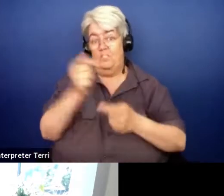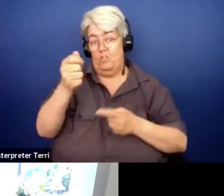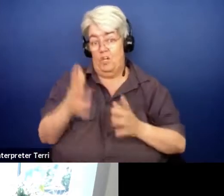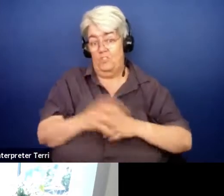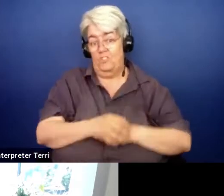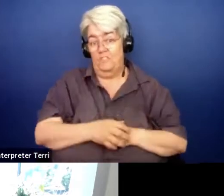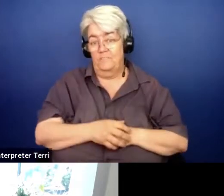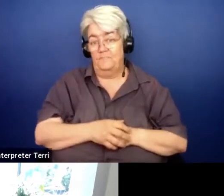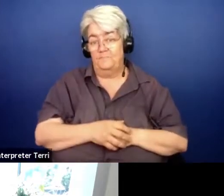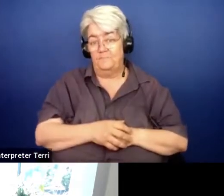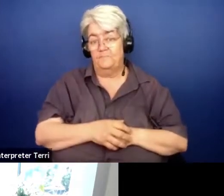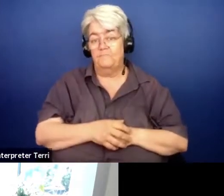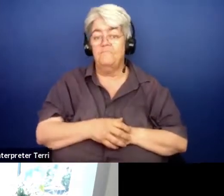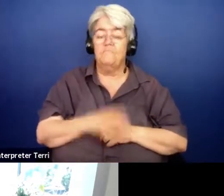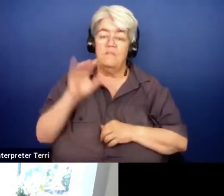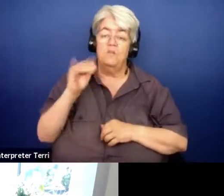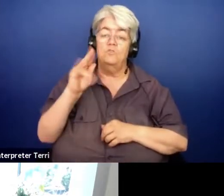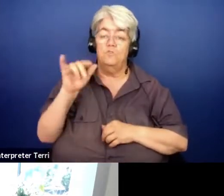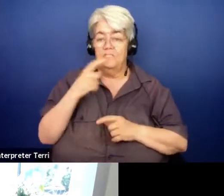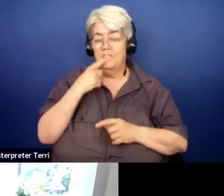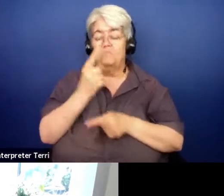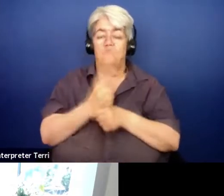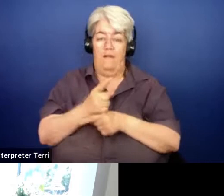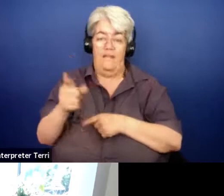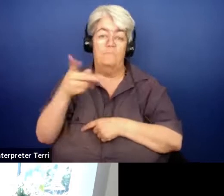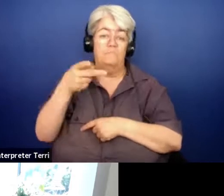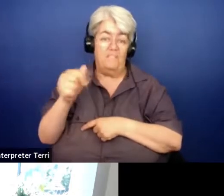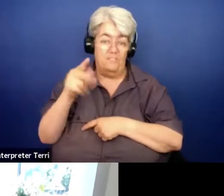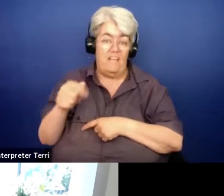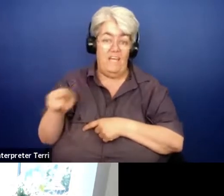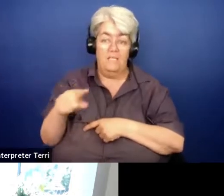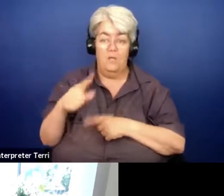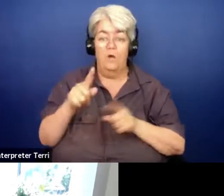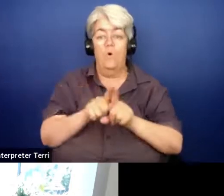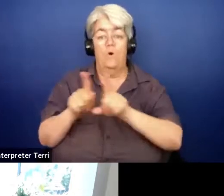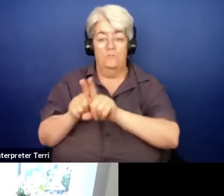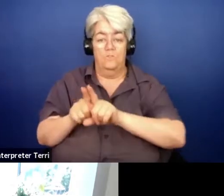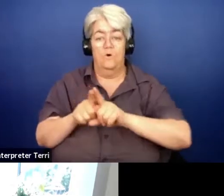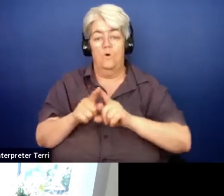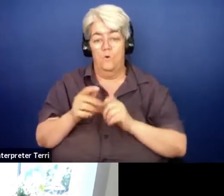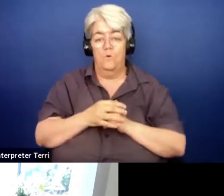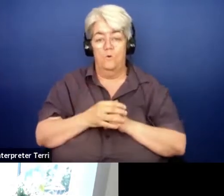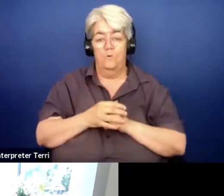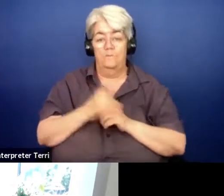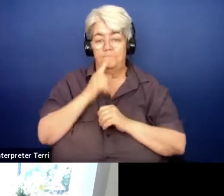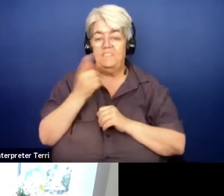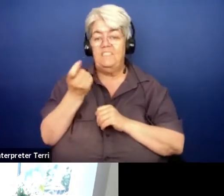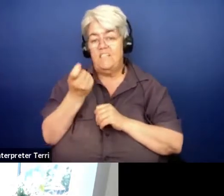That's a really good. In Pennsylvania we've also -- it was a little bit tricky for us